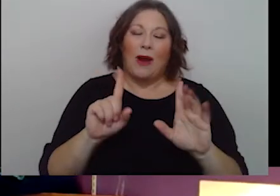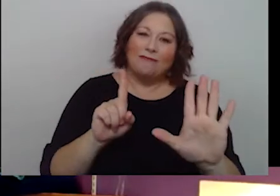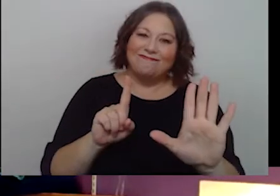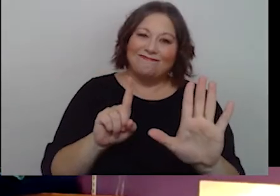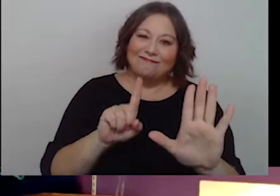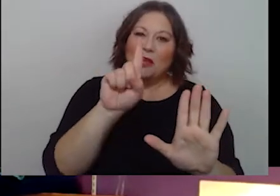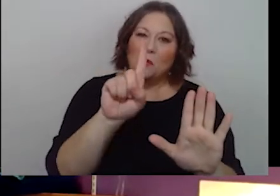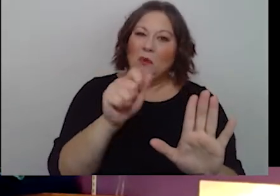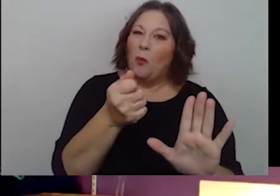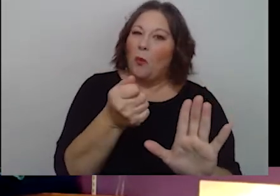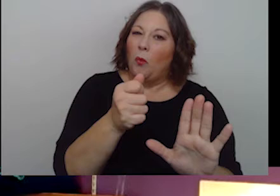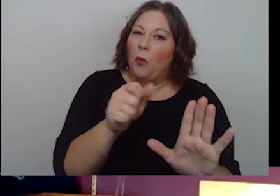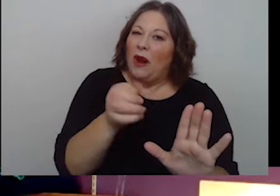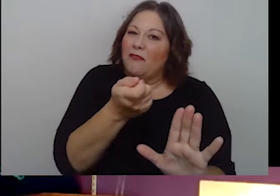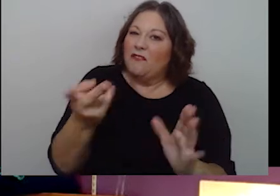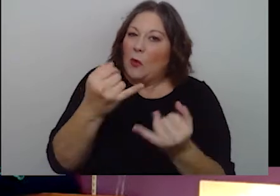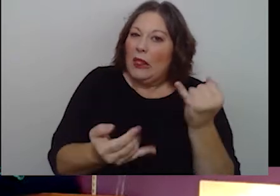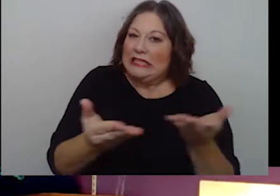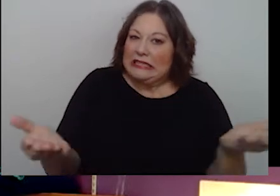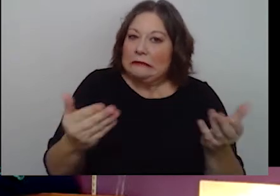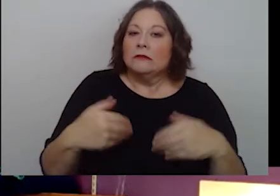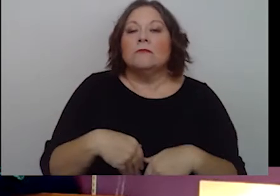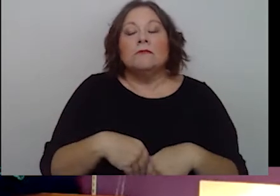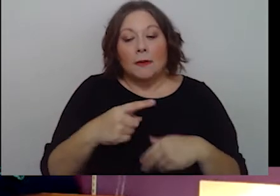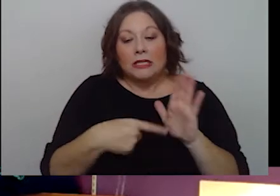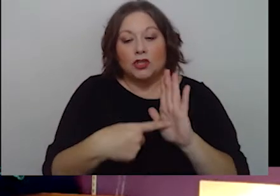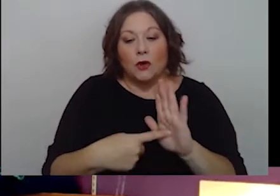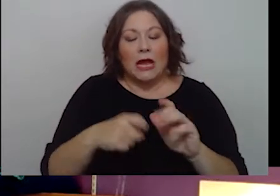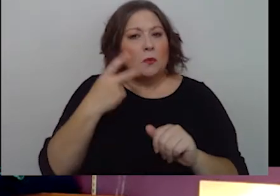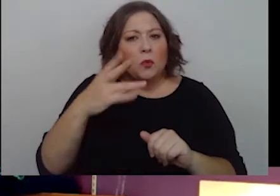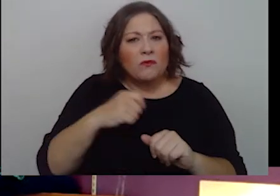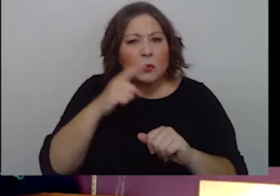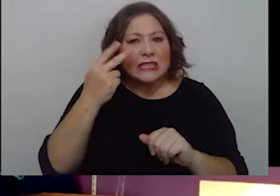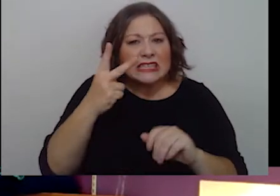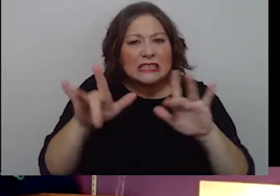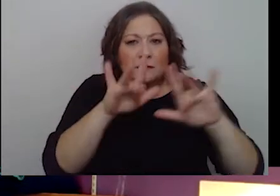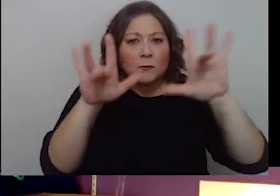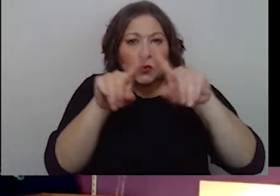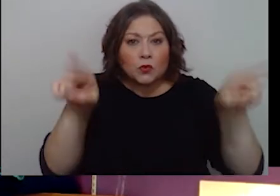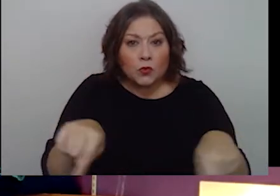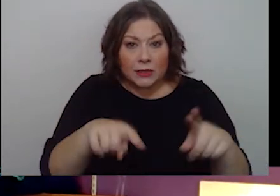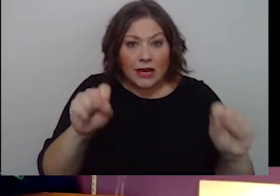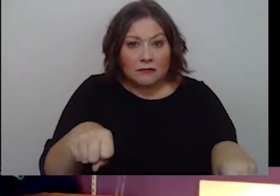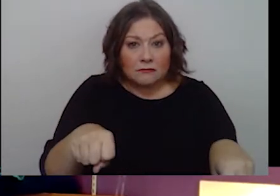well, one of the final things i guess, because I've got a couple things that I do with this. I don't know if you can see my computer screen?